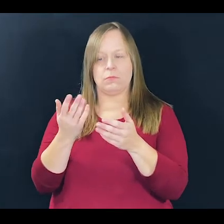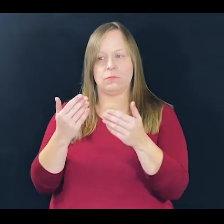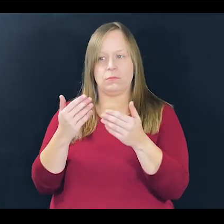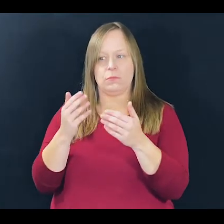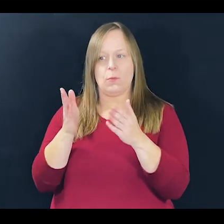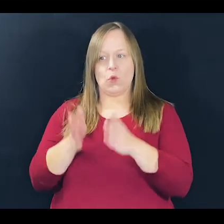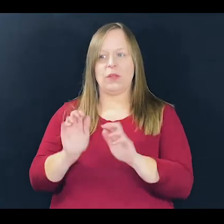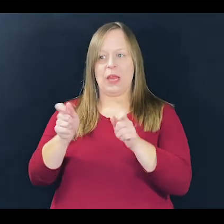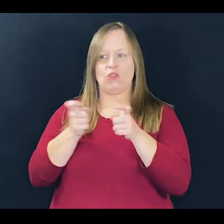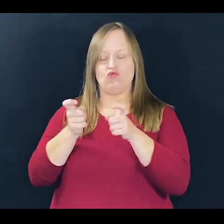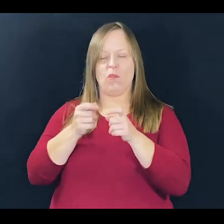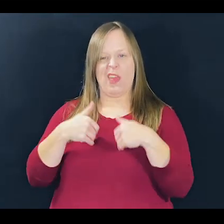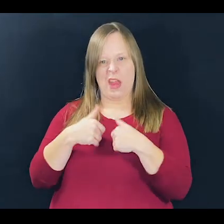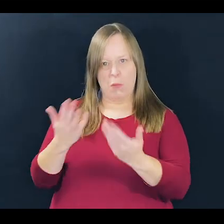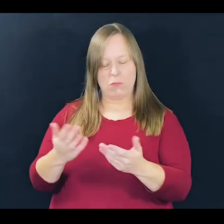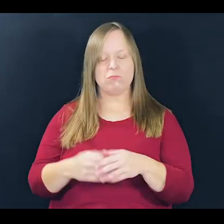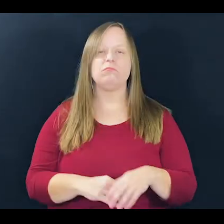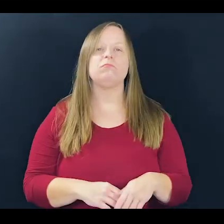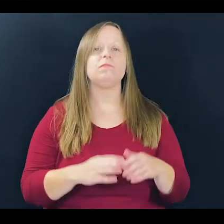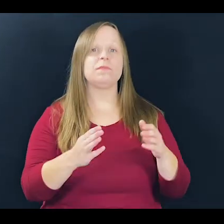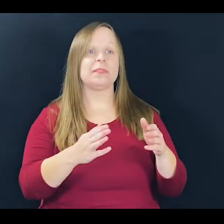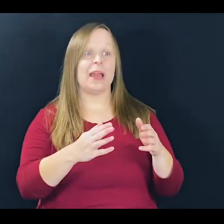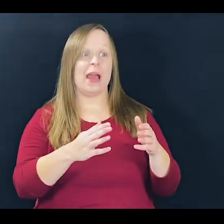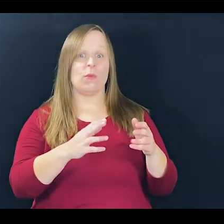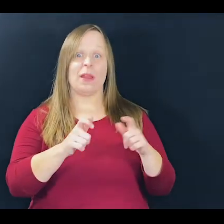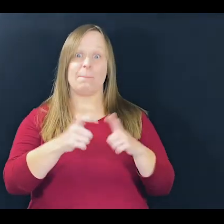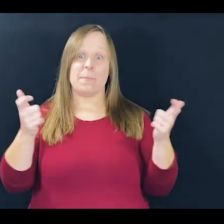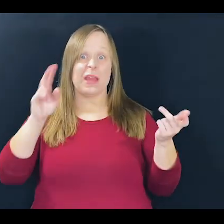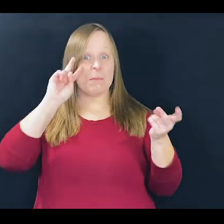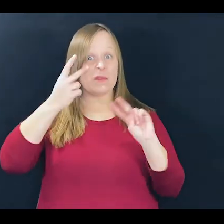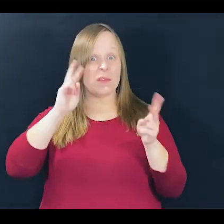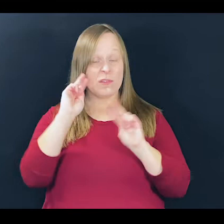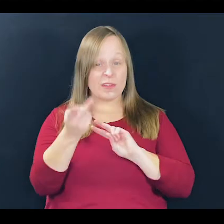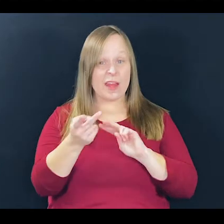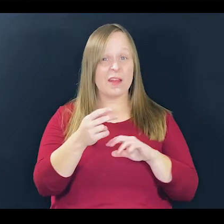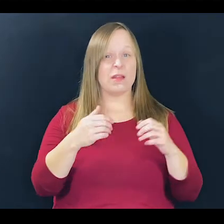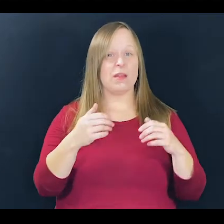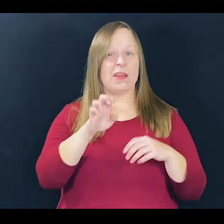K: And so, I think that that's one of the big misunderstandings is that emotional